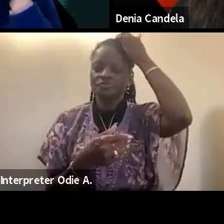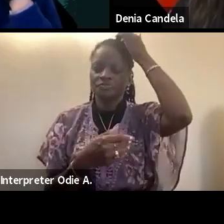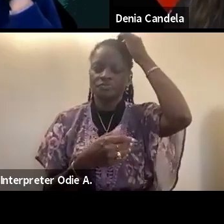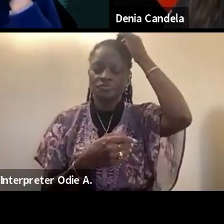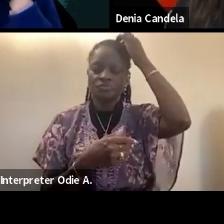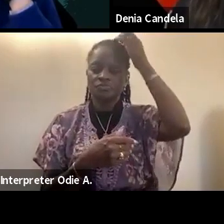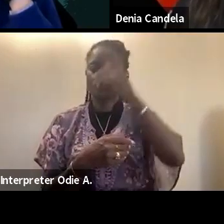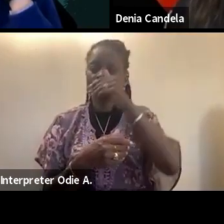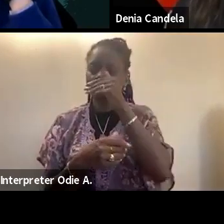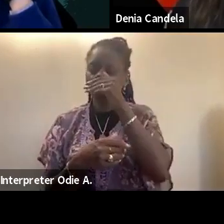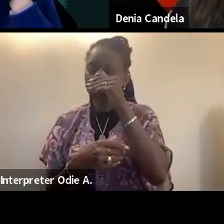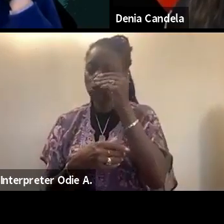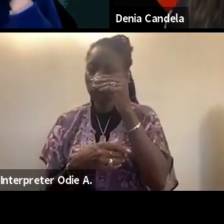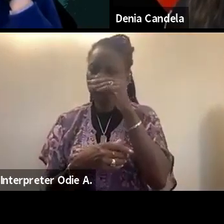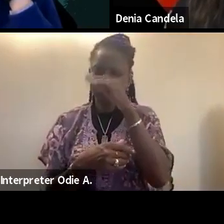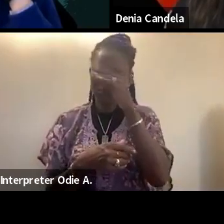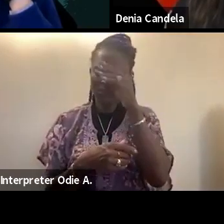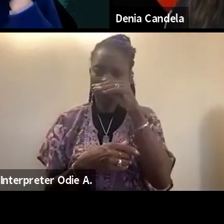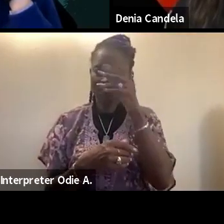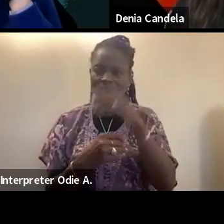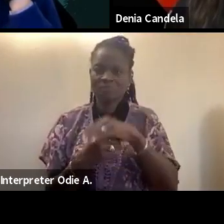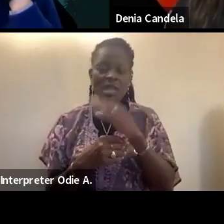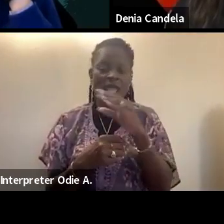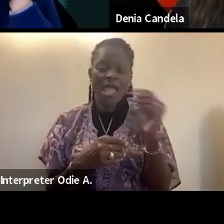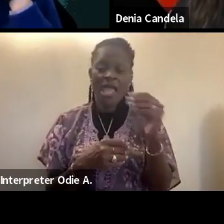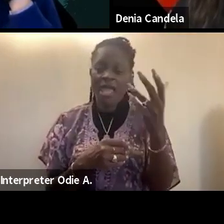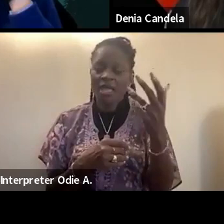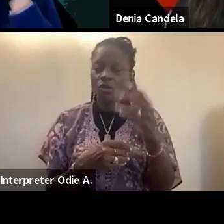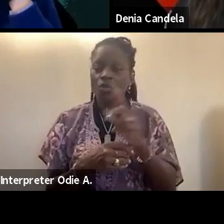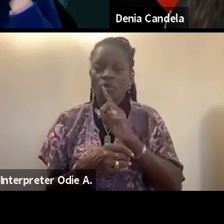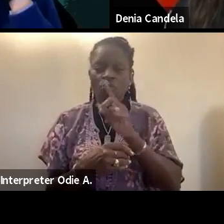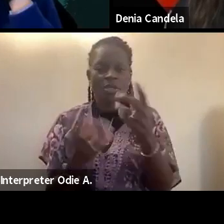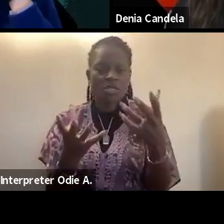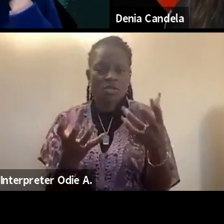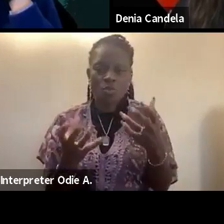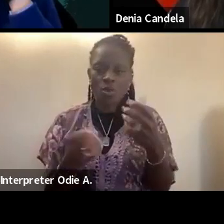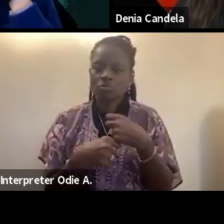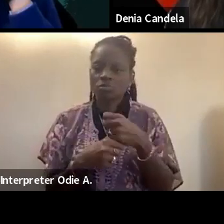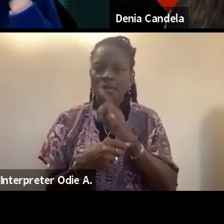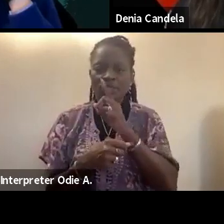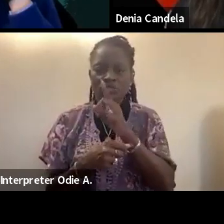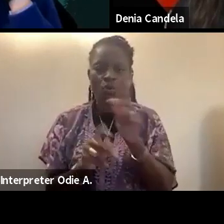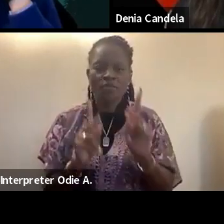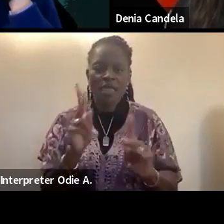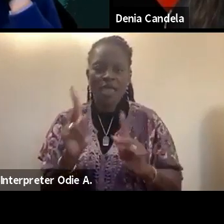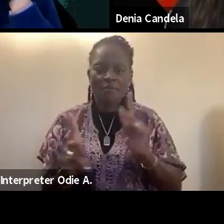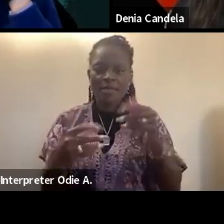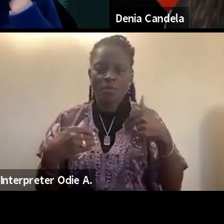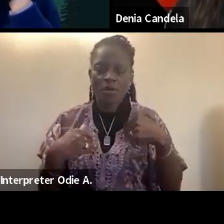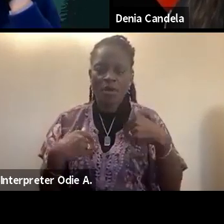And we're really making sure that folks are having access to resources